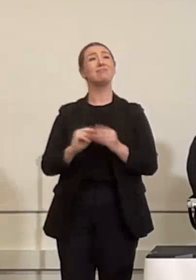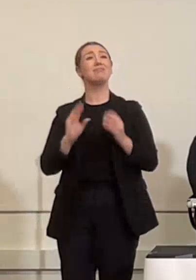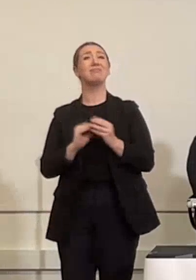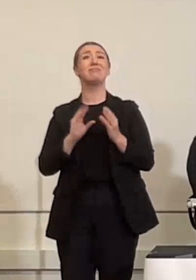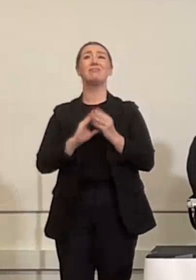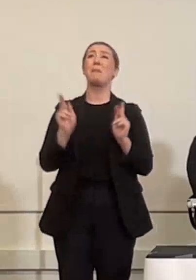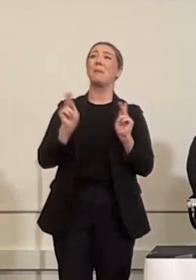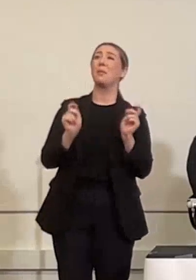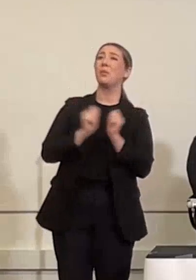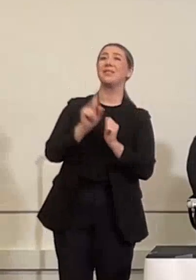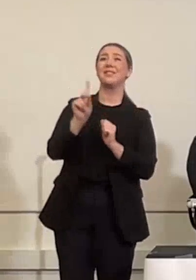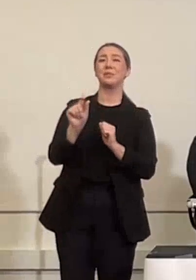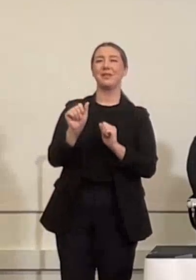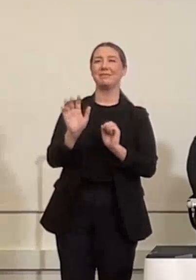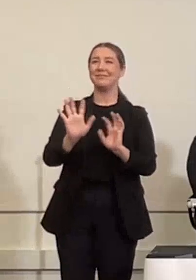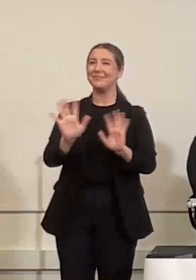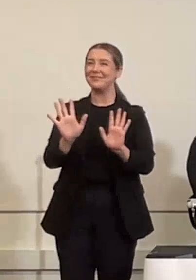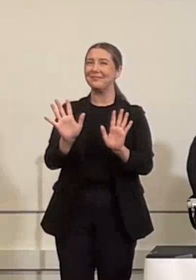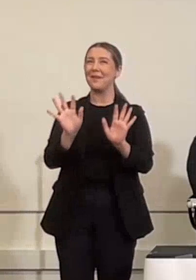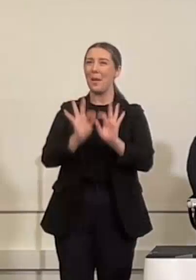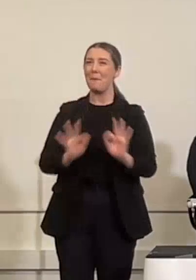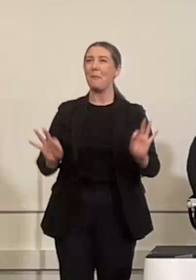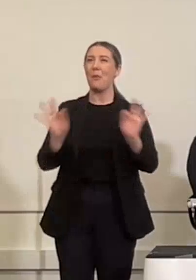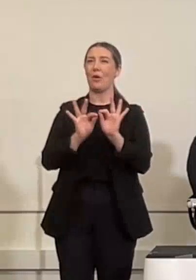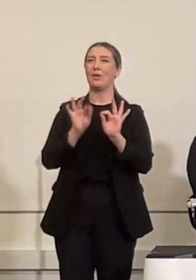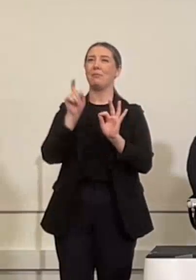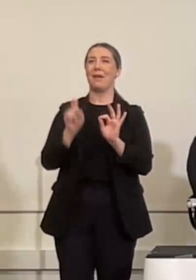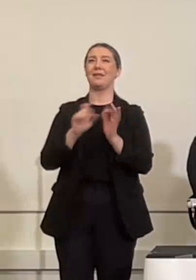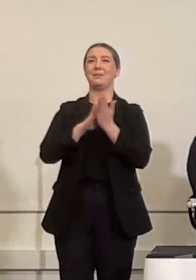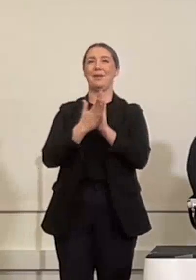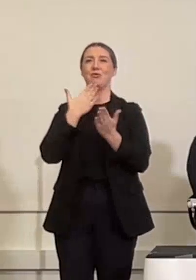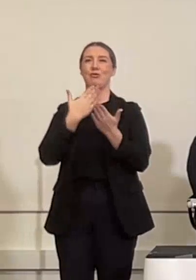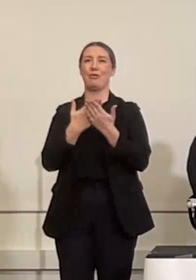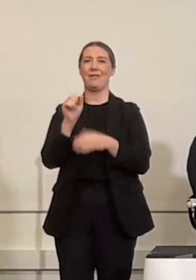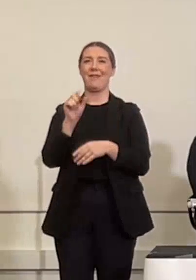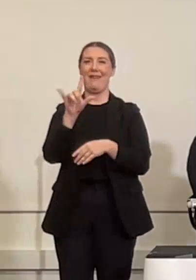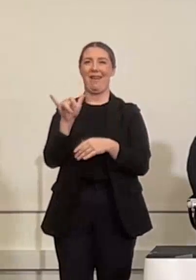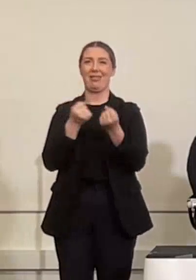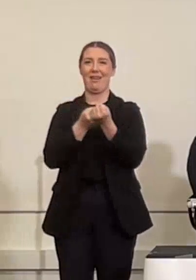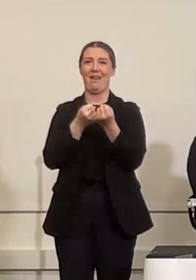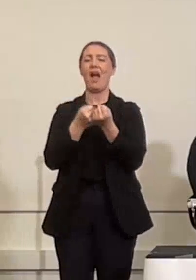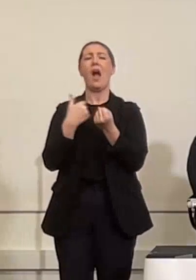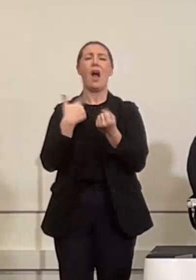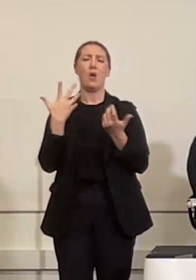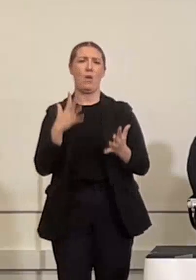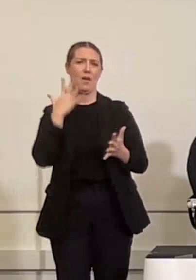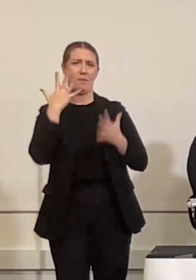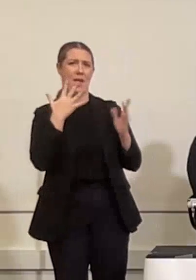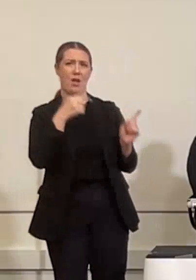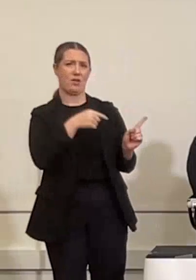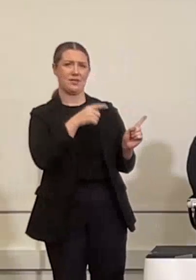I think it's also important to be a good ally, and I don't want to embarrass Clint, but I will because I'm not in the room.